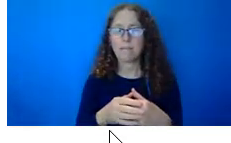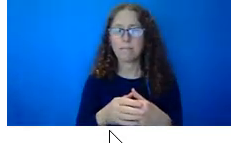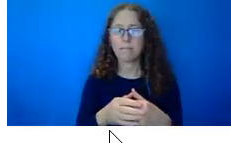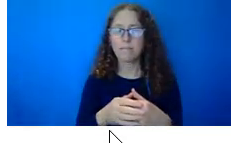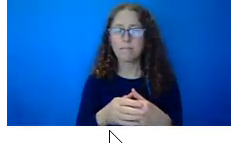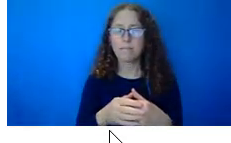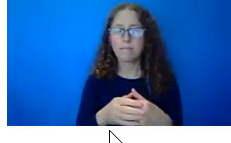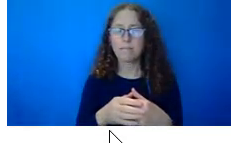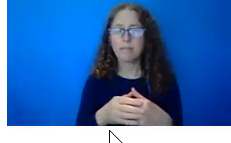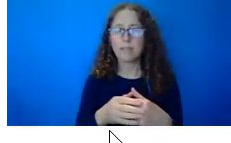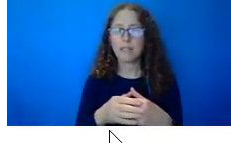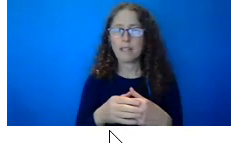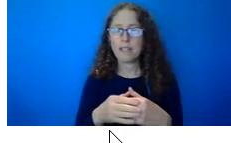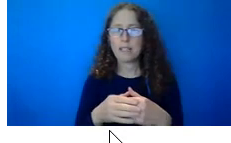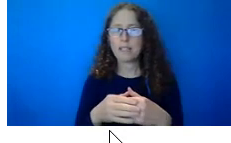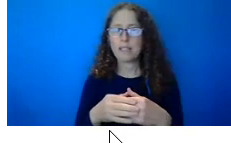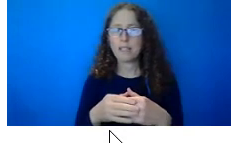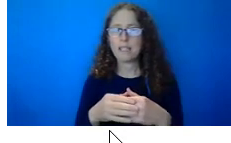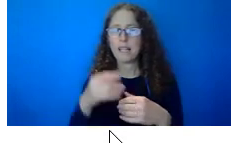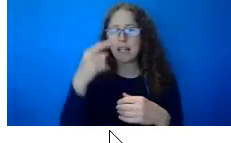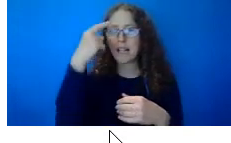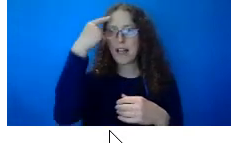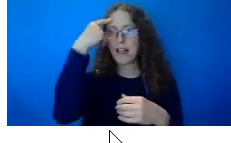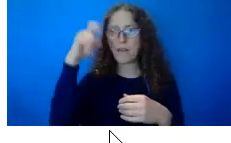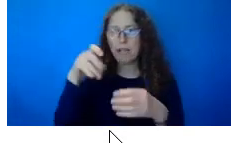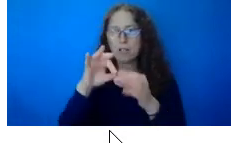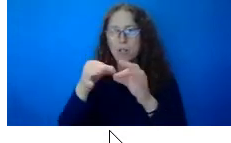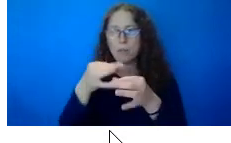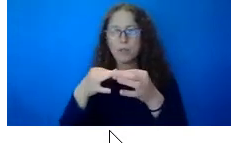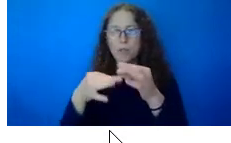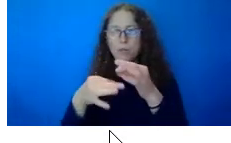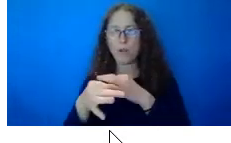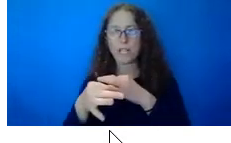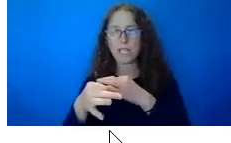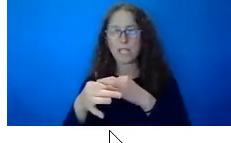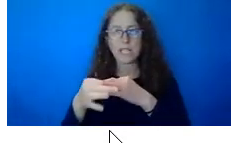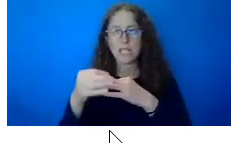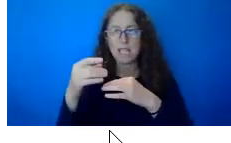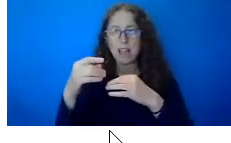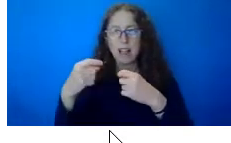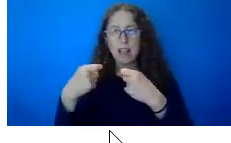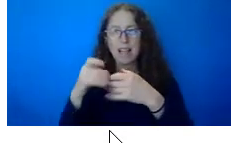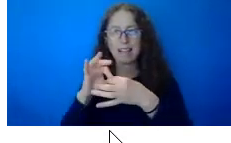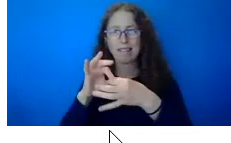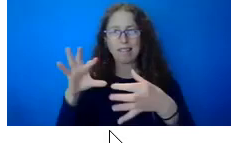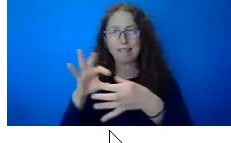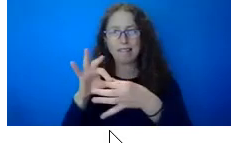OPPORTUNITY TO GO OVER QUESTIONS AND WE CAN UNMUTE YOU AT THAT TIME. THE REASON BEING, WE ARE JUST NEEDING TO